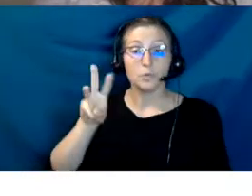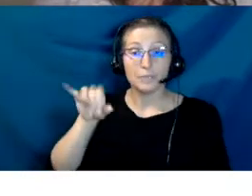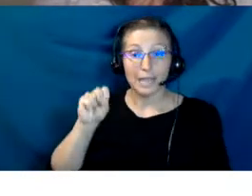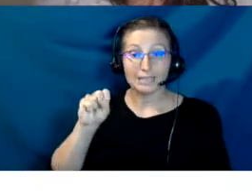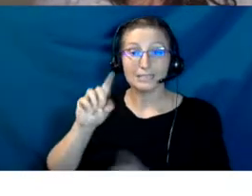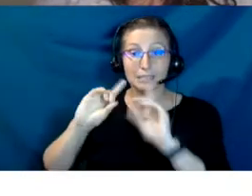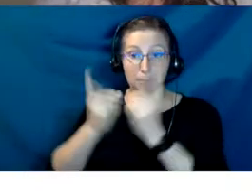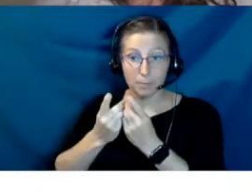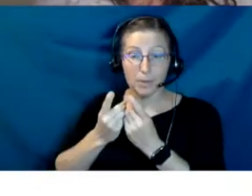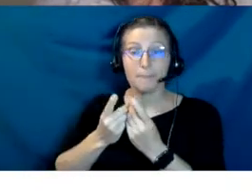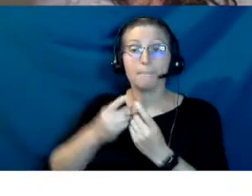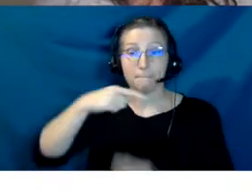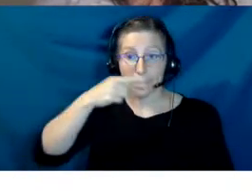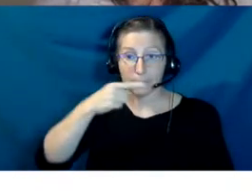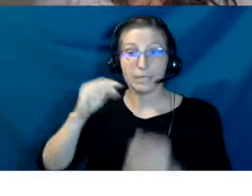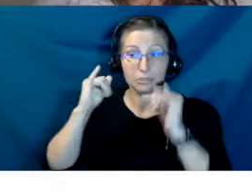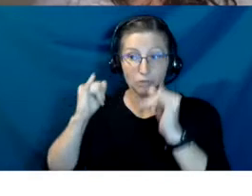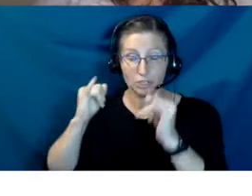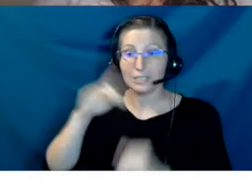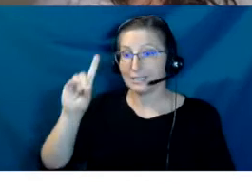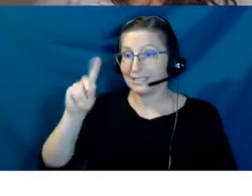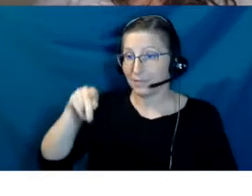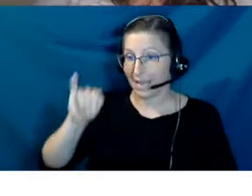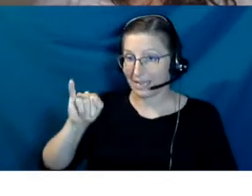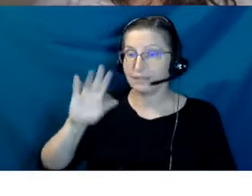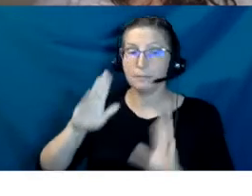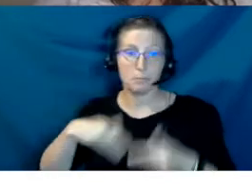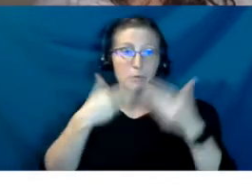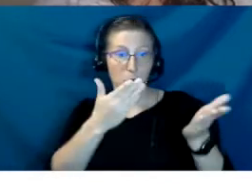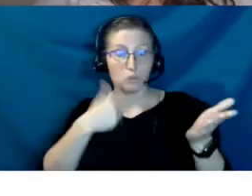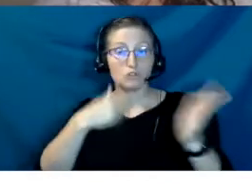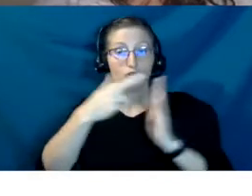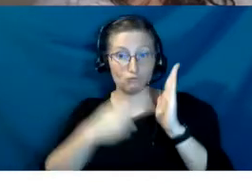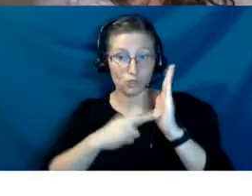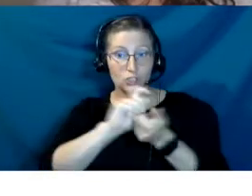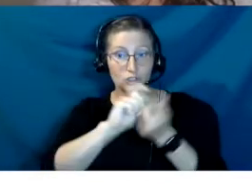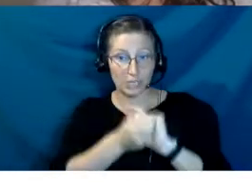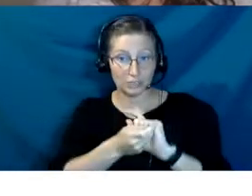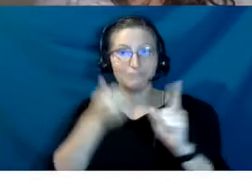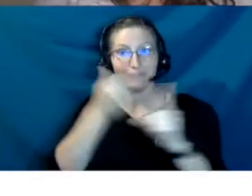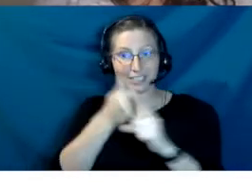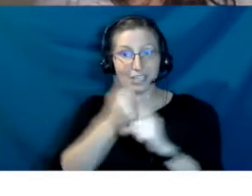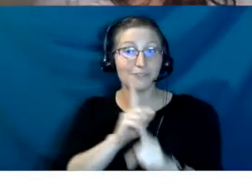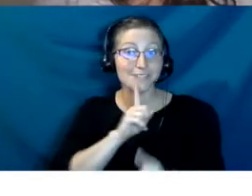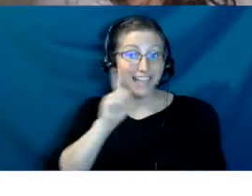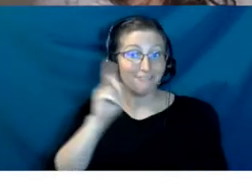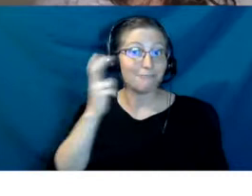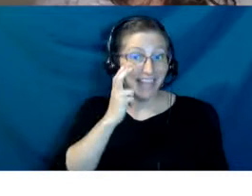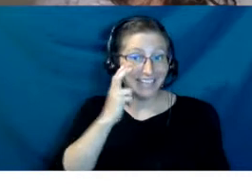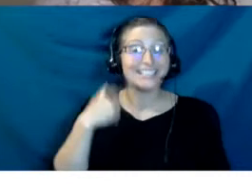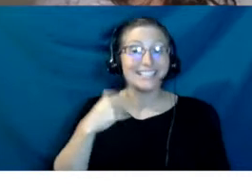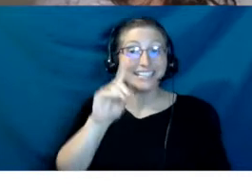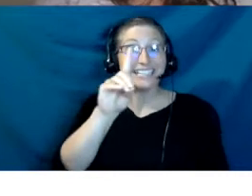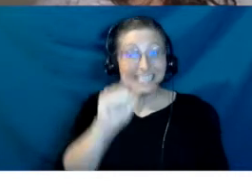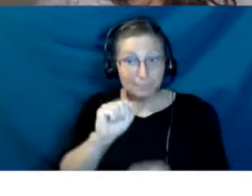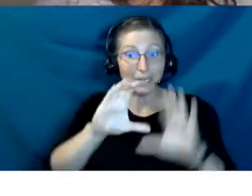a rule change to include deafblind as a disability category last year. This new category did